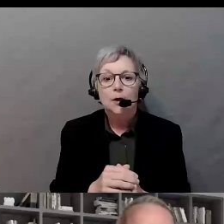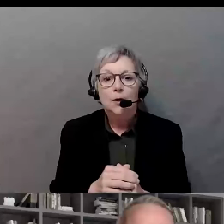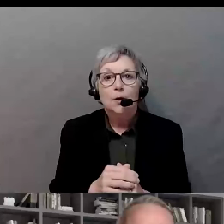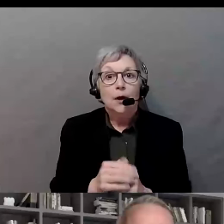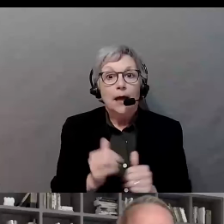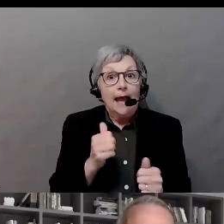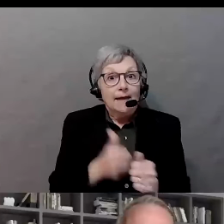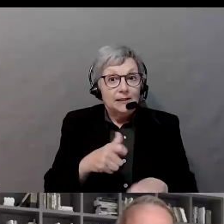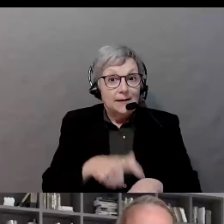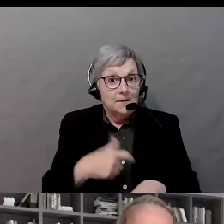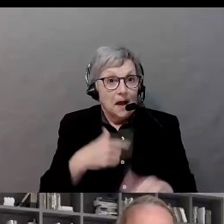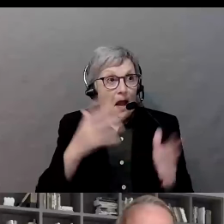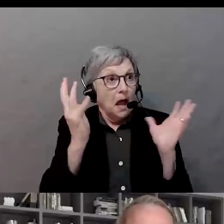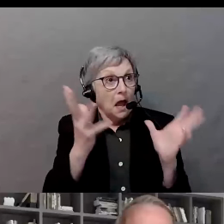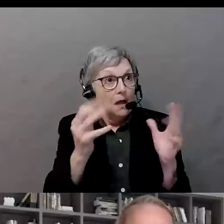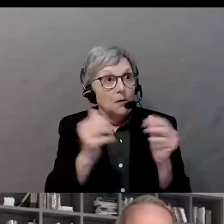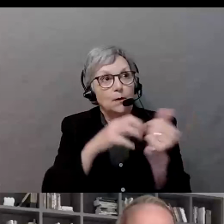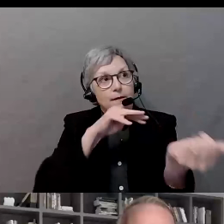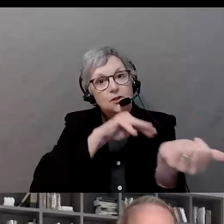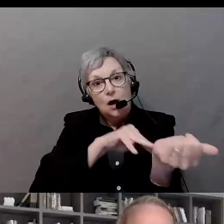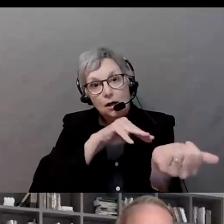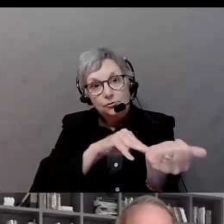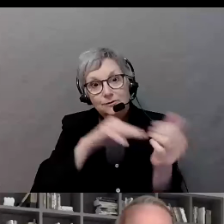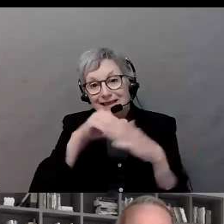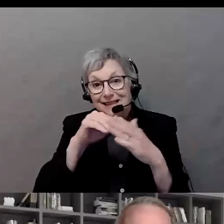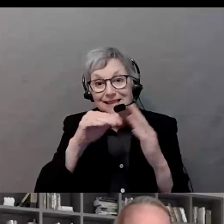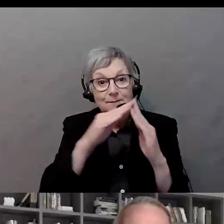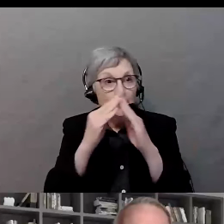WITH THE COMMUNITY, I TALK ABOUT UKERU AND I TALK ABOUT